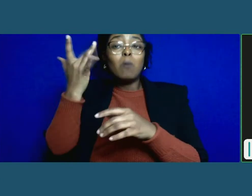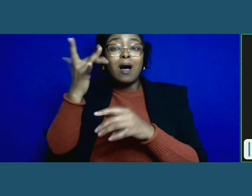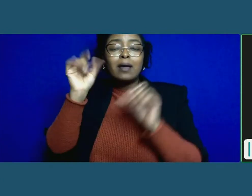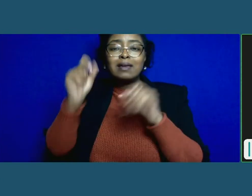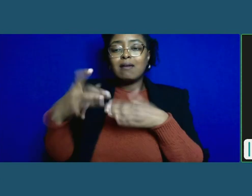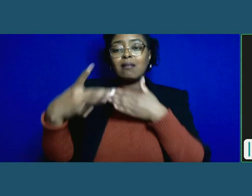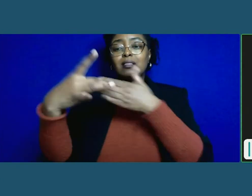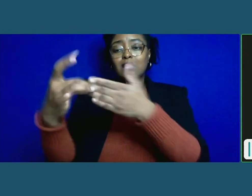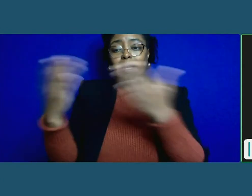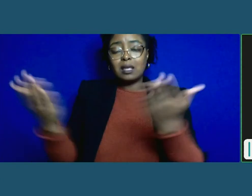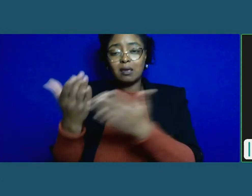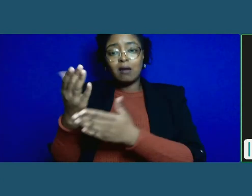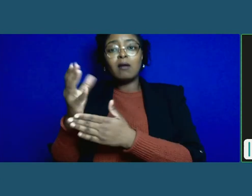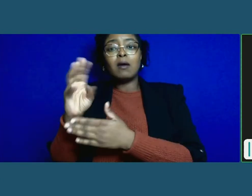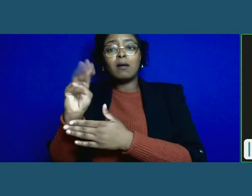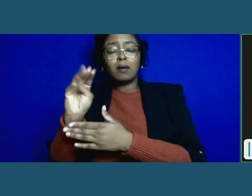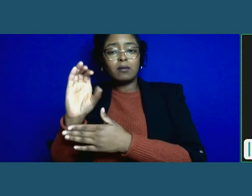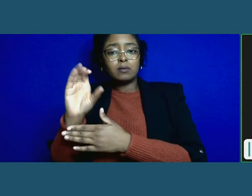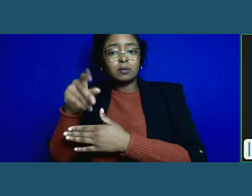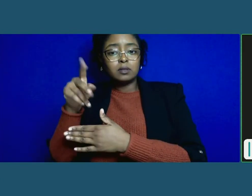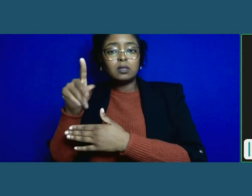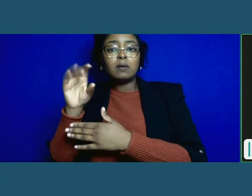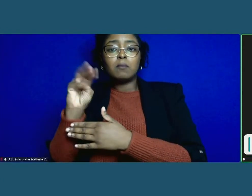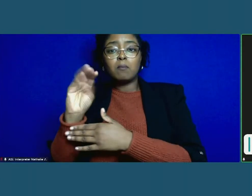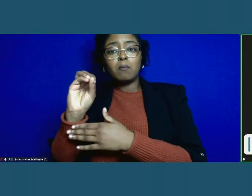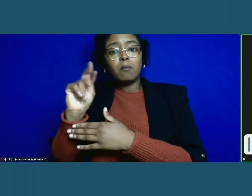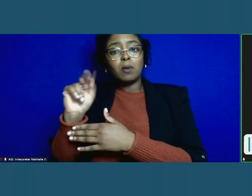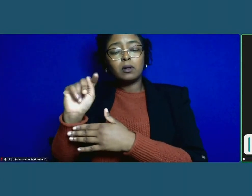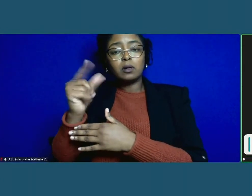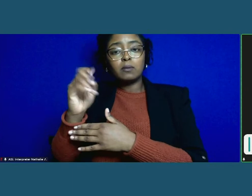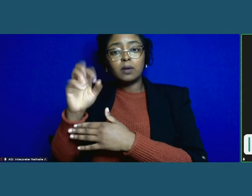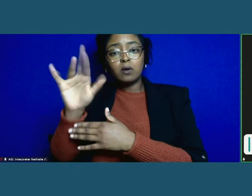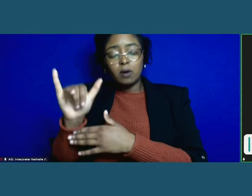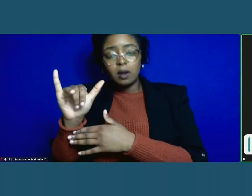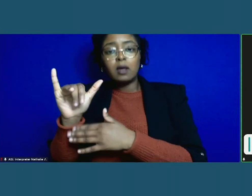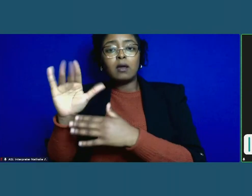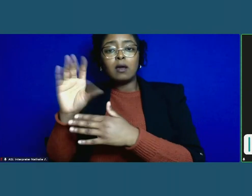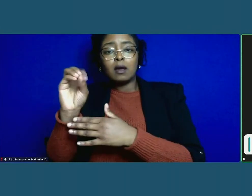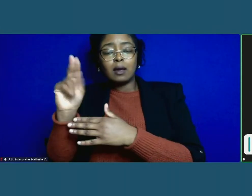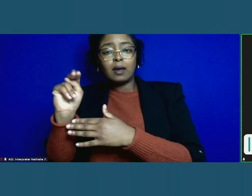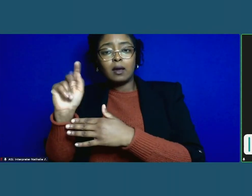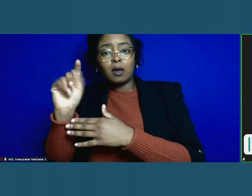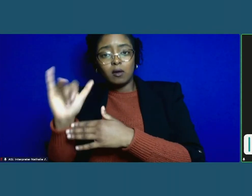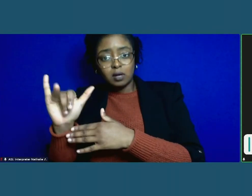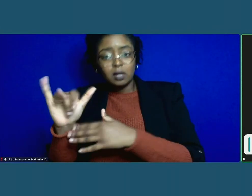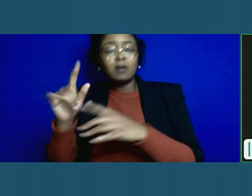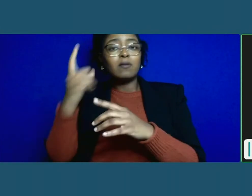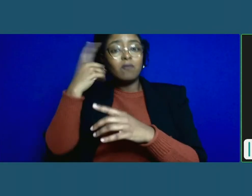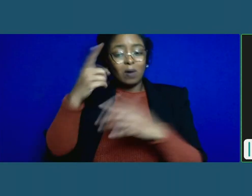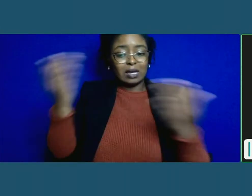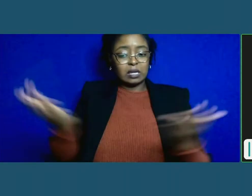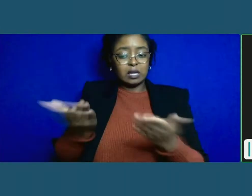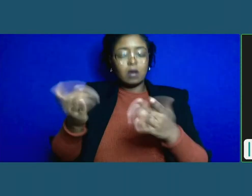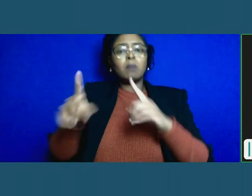be able to get the education that they need to be able to leave here in Montgomery County as community members, community